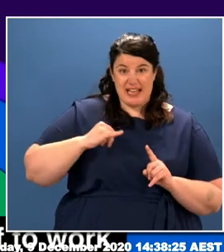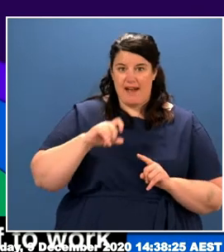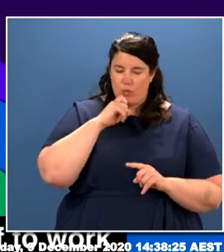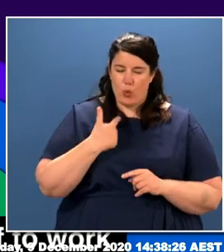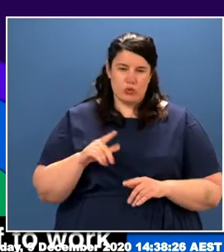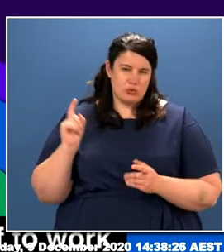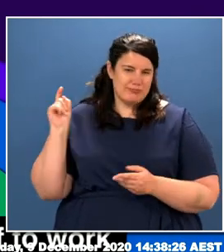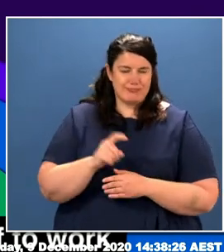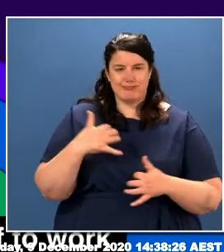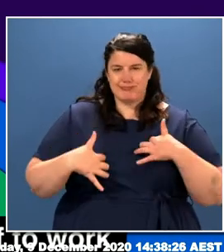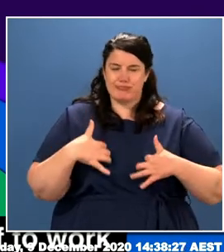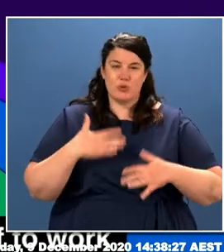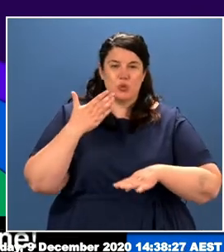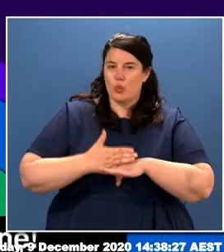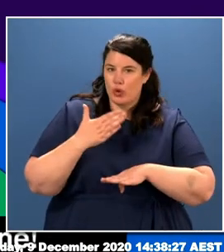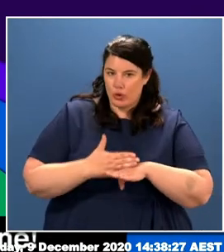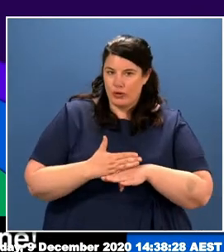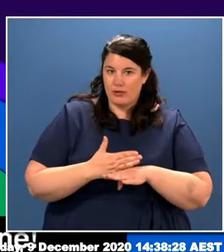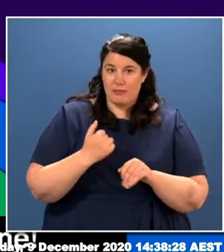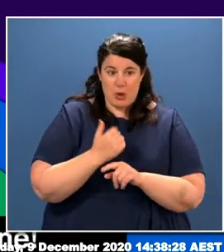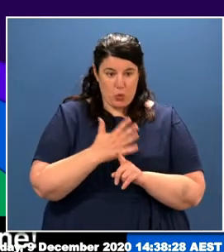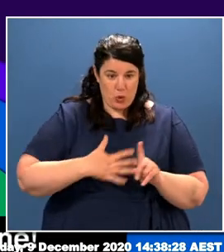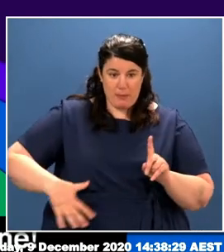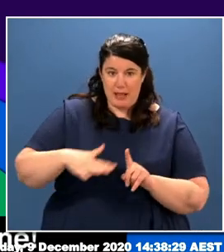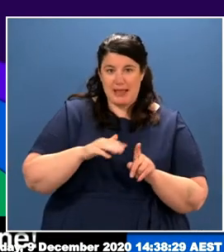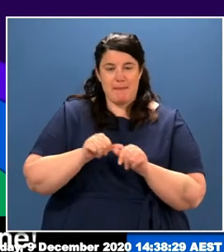to work, creating a better workplace and world for everyone.